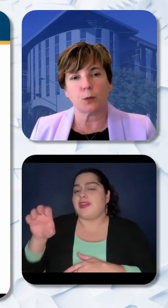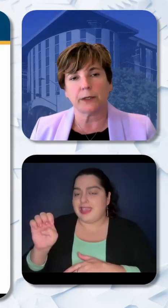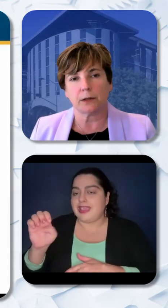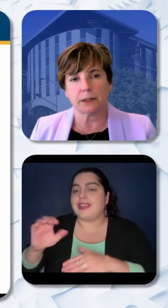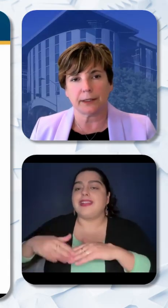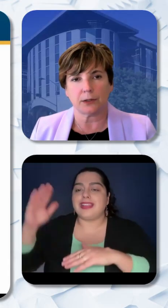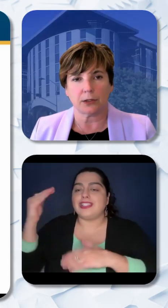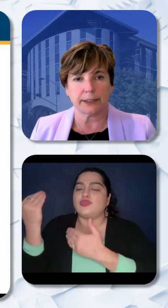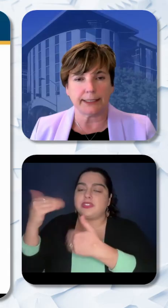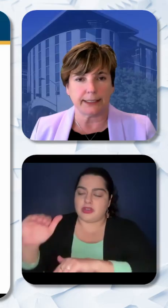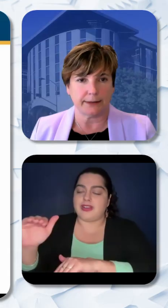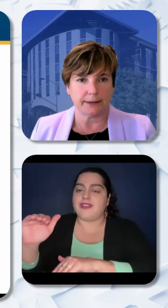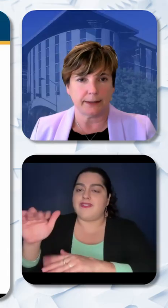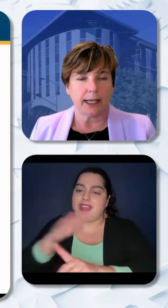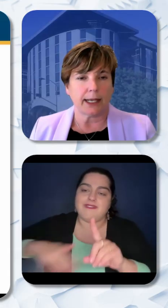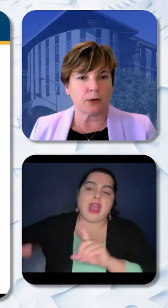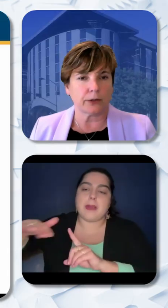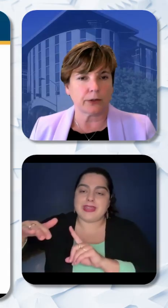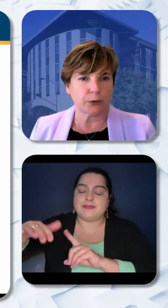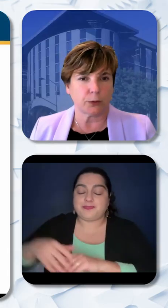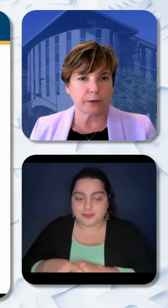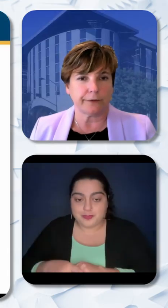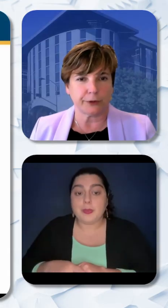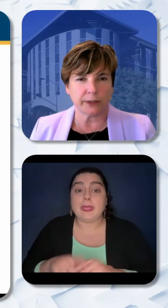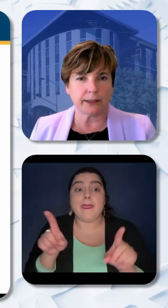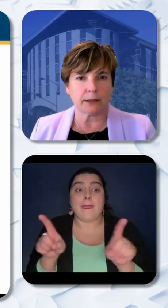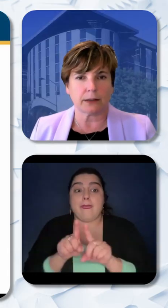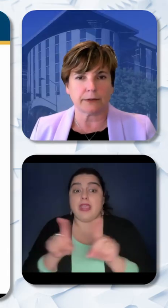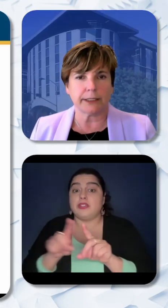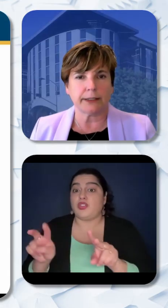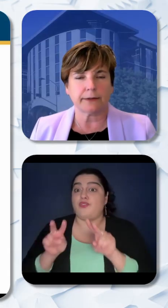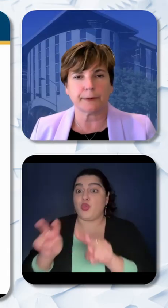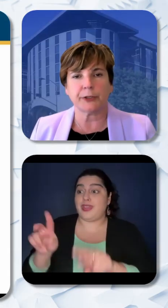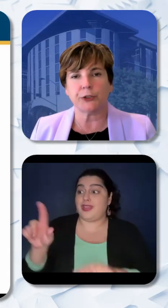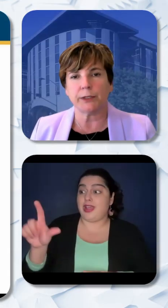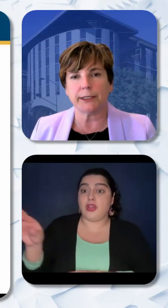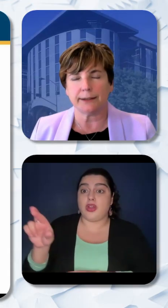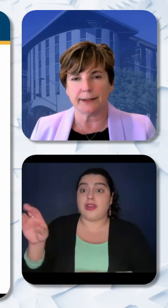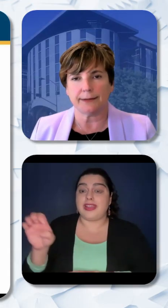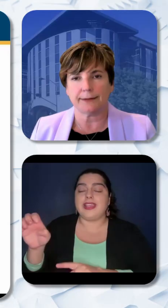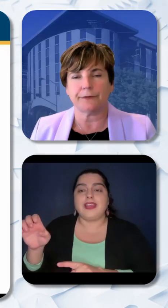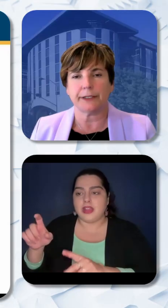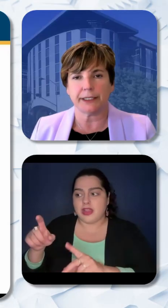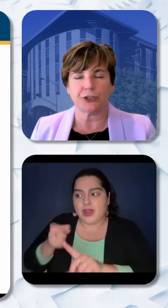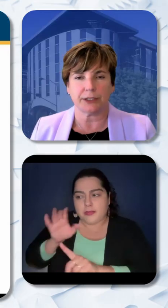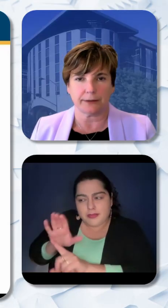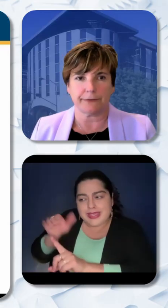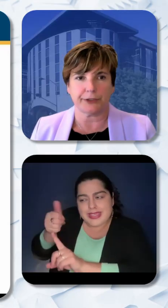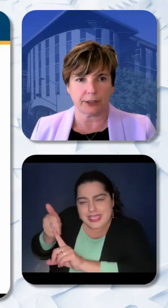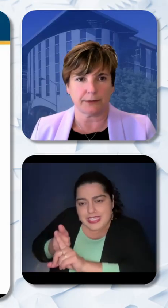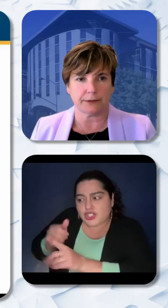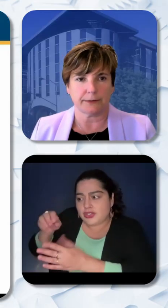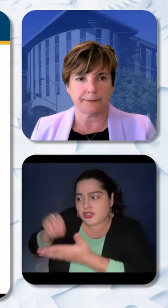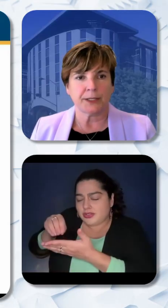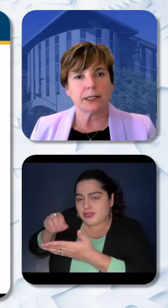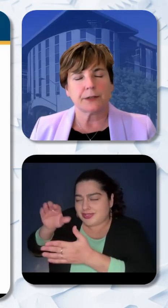or we call it LRE, and also viewing LRE from the unique needs of each and every child.